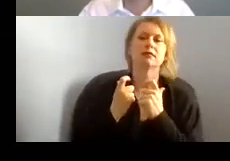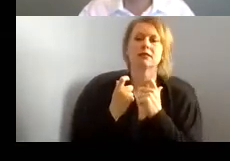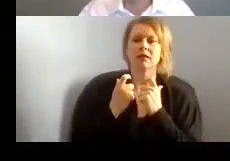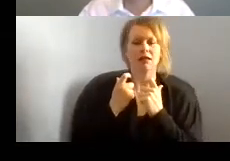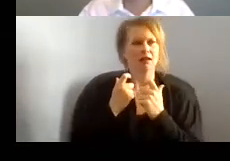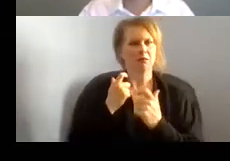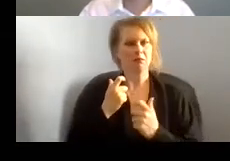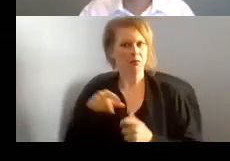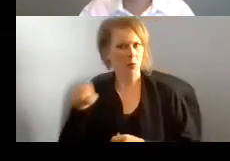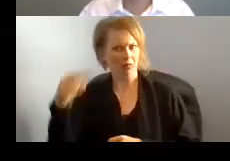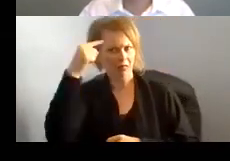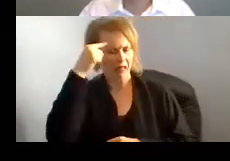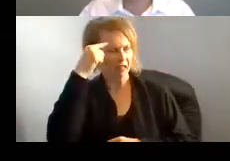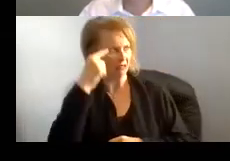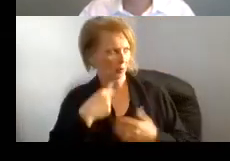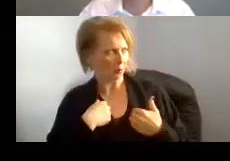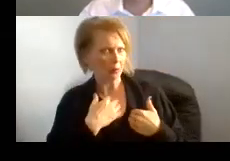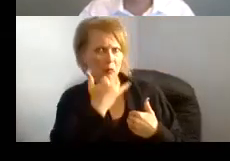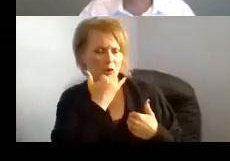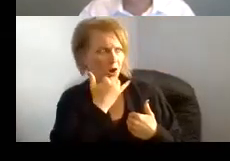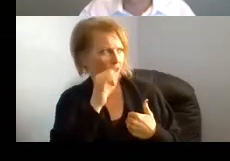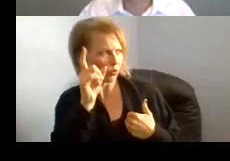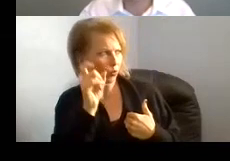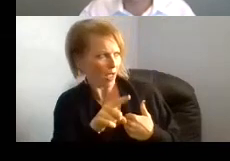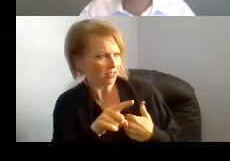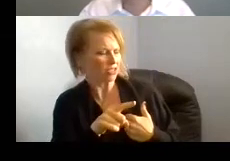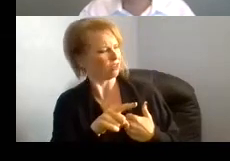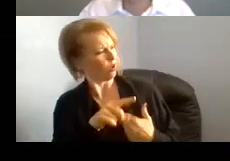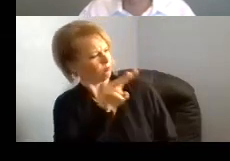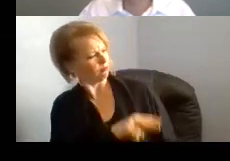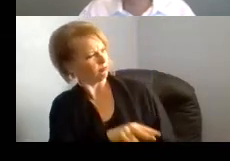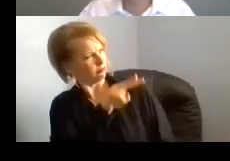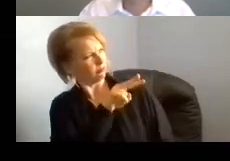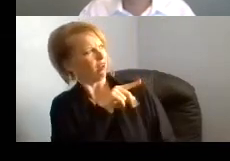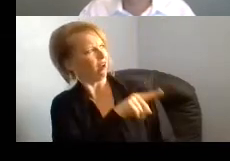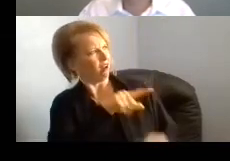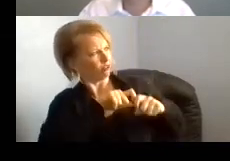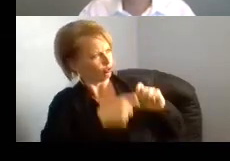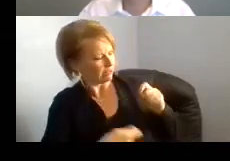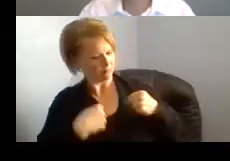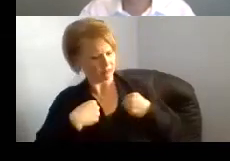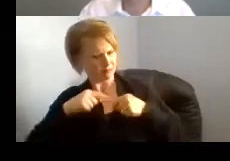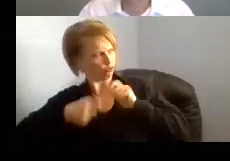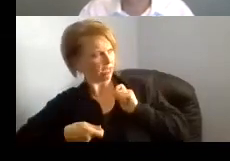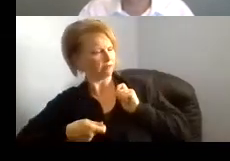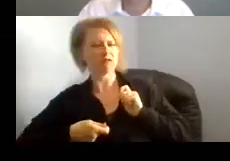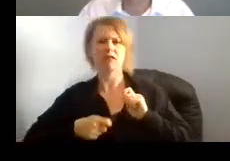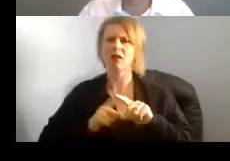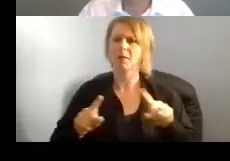question, which has shown the grief that his mother has and he has as well. Often children will just conclude, I did something naughty.